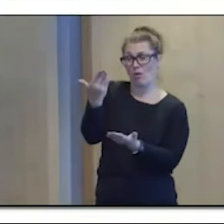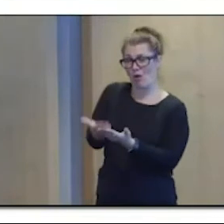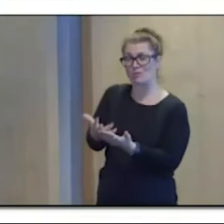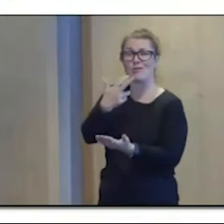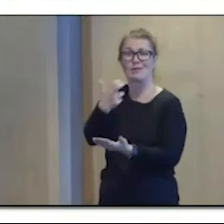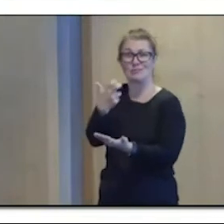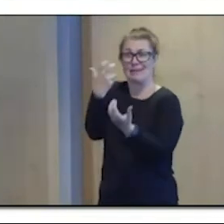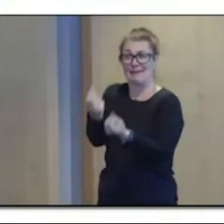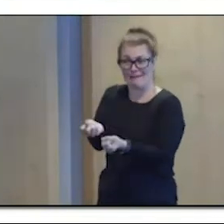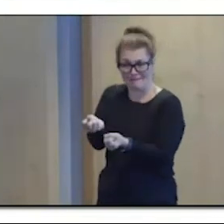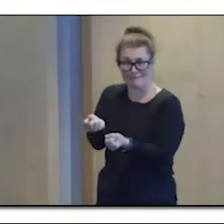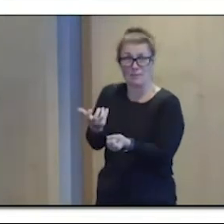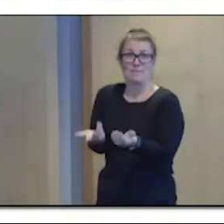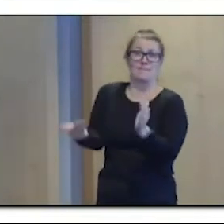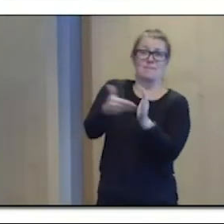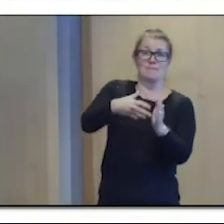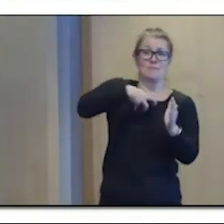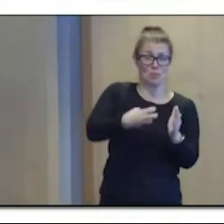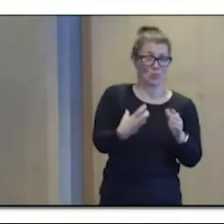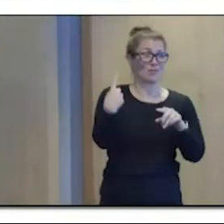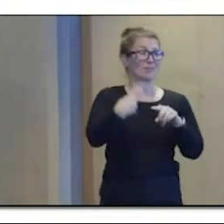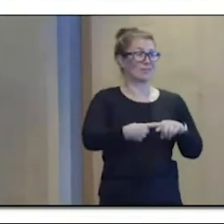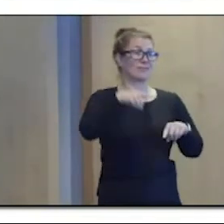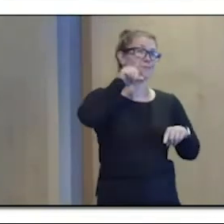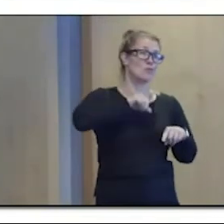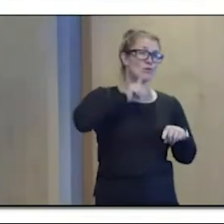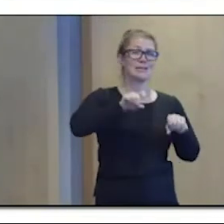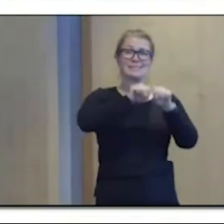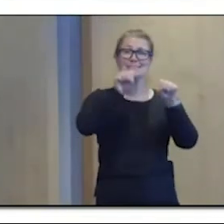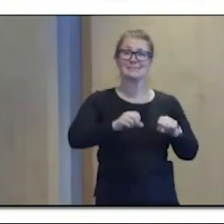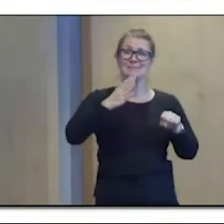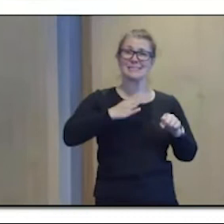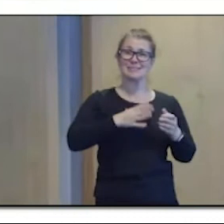And in the water system water pumps had to turn on in order to move water around to fill the